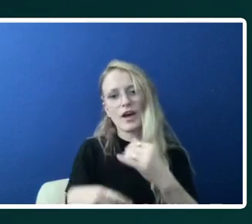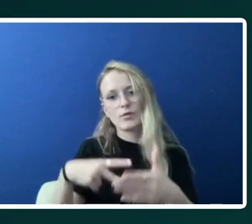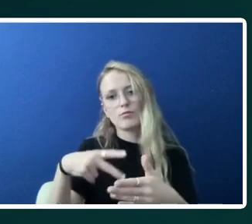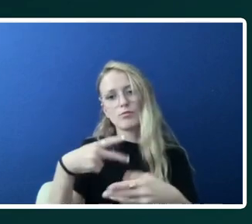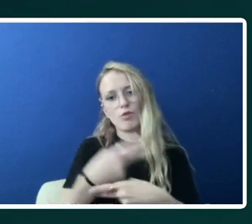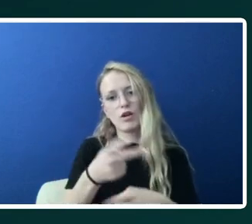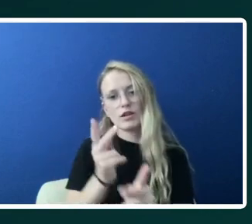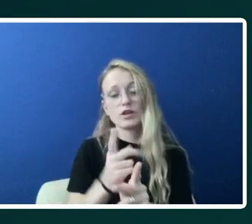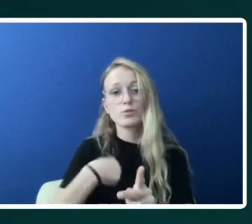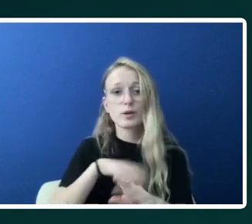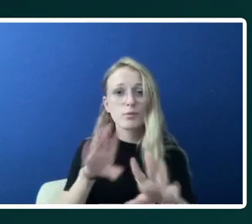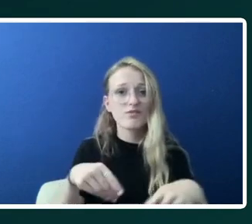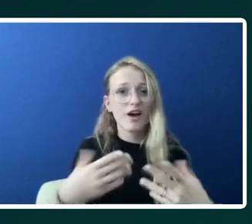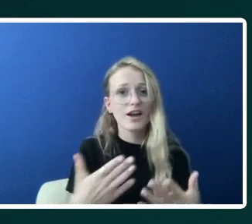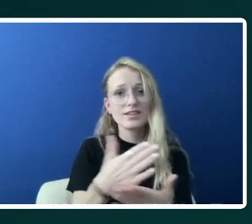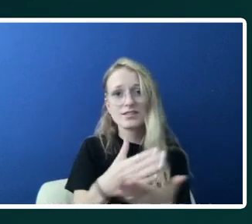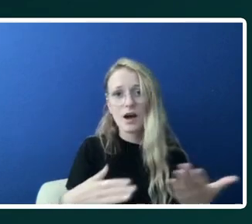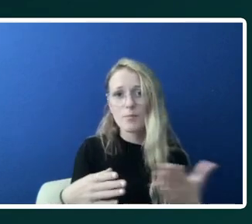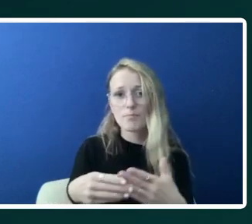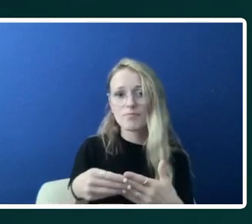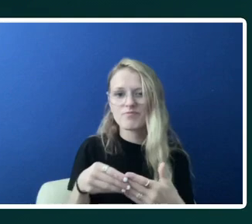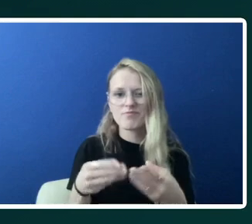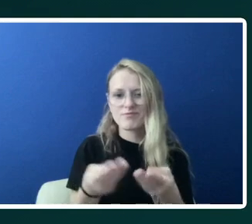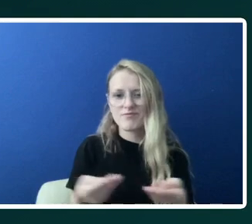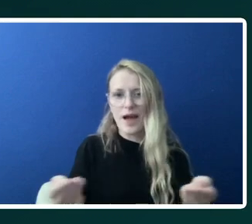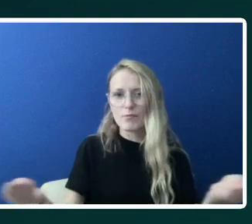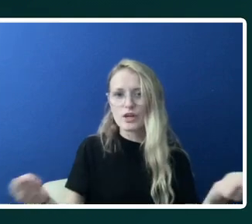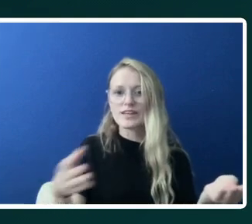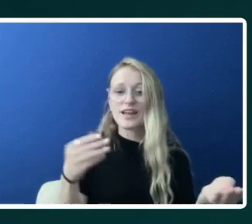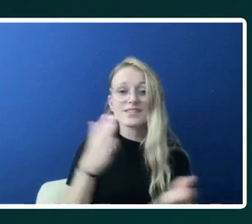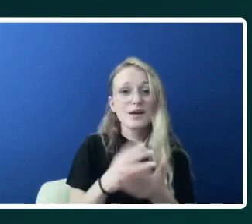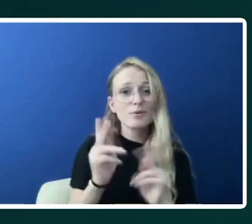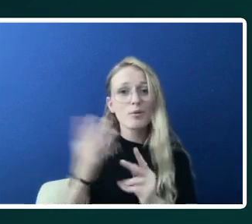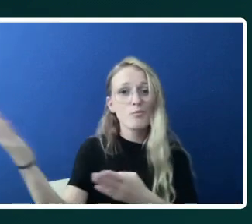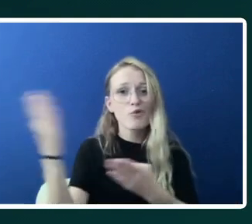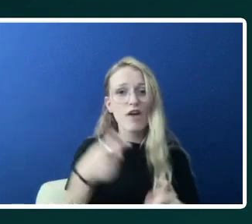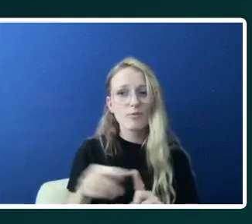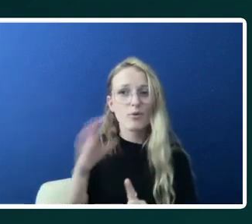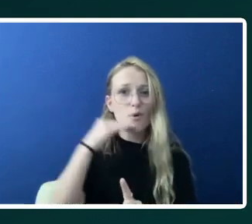some participants brought fabric from their home countries, including these beautiful textiles